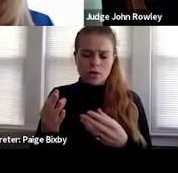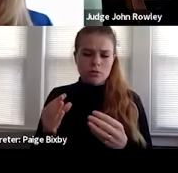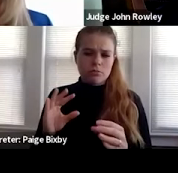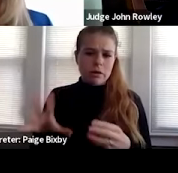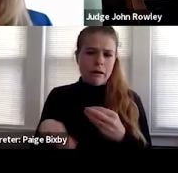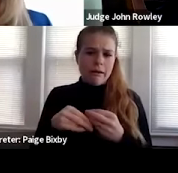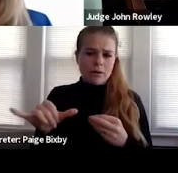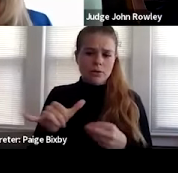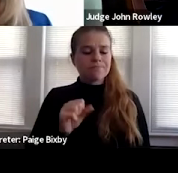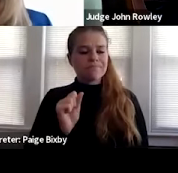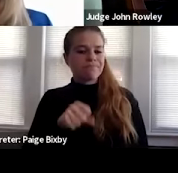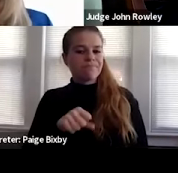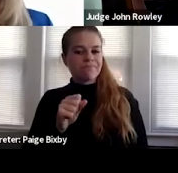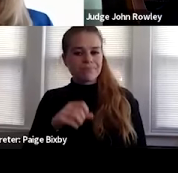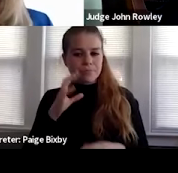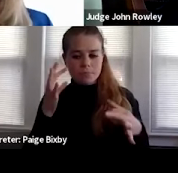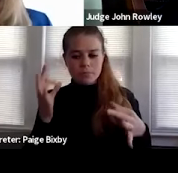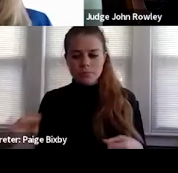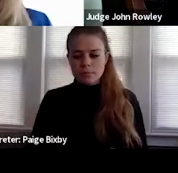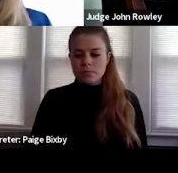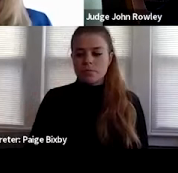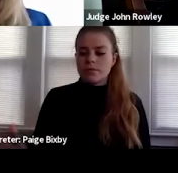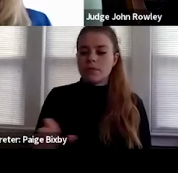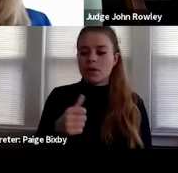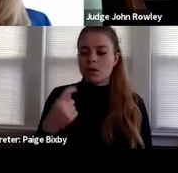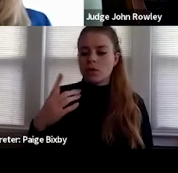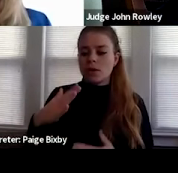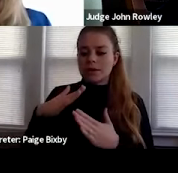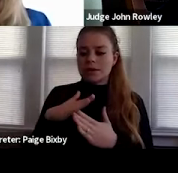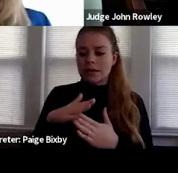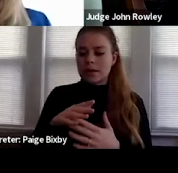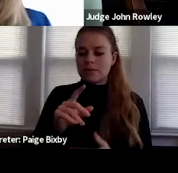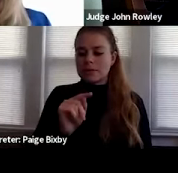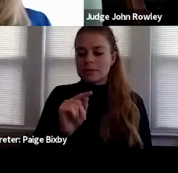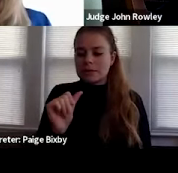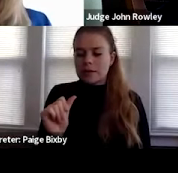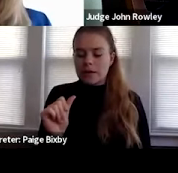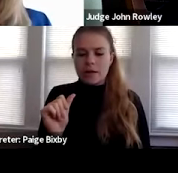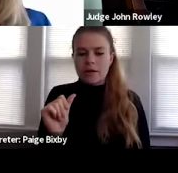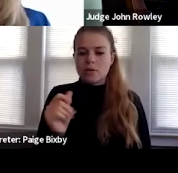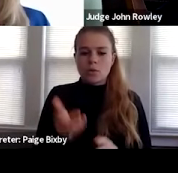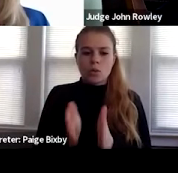Yeah, absolutely, and this is another one of our kind of top TA requests that we get is,